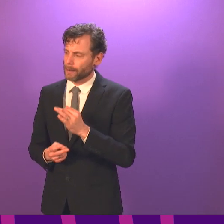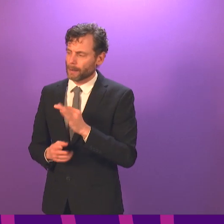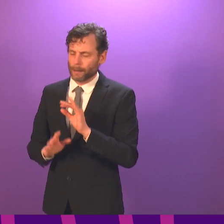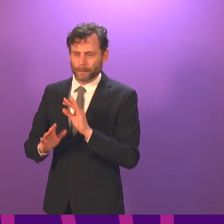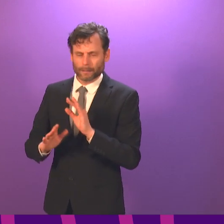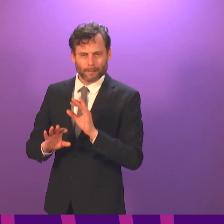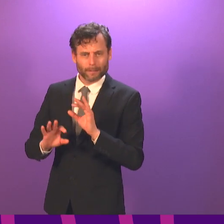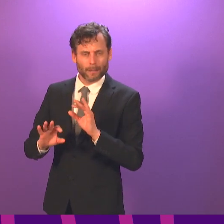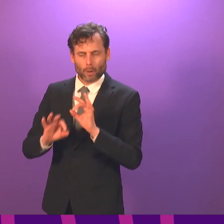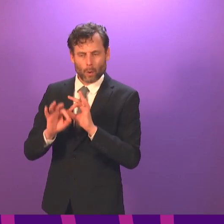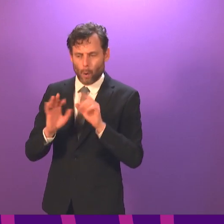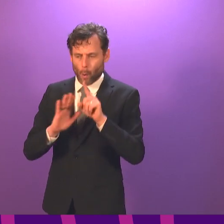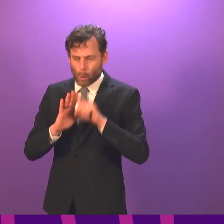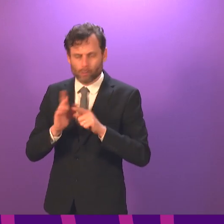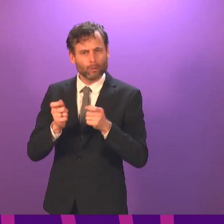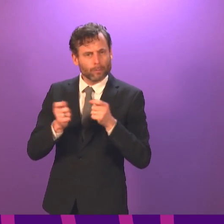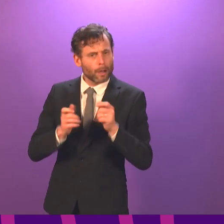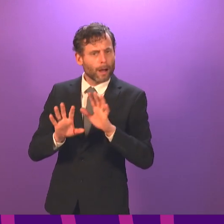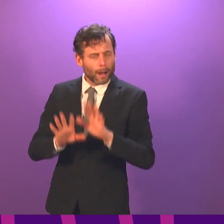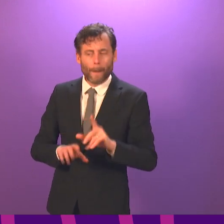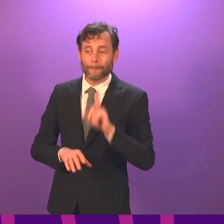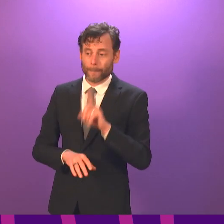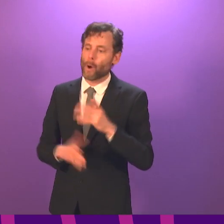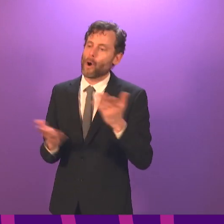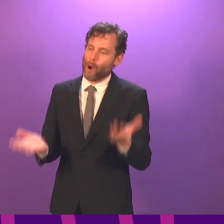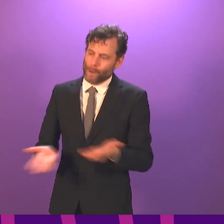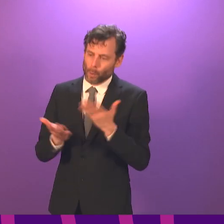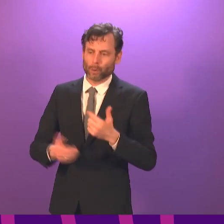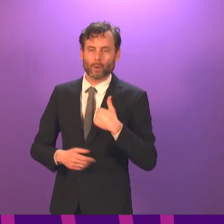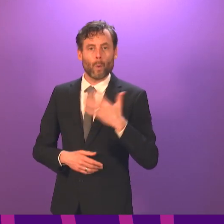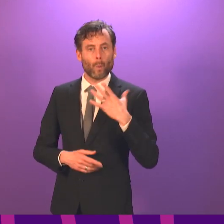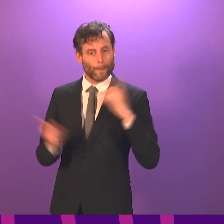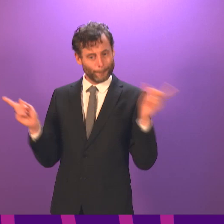restrictions. We want to be able to facilitate the resumption to the full, because it is